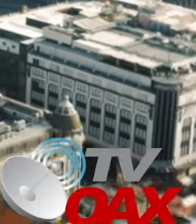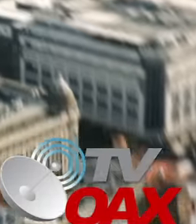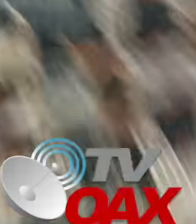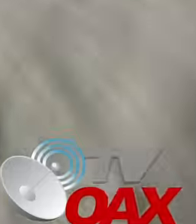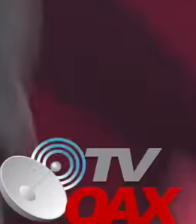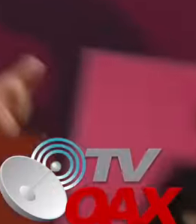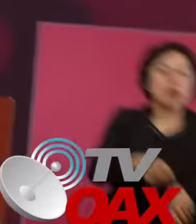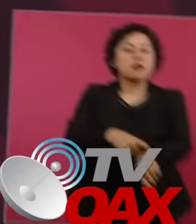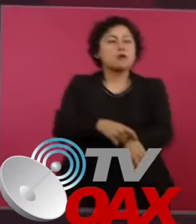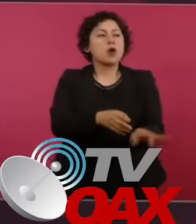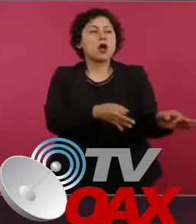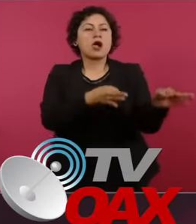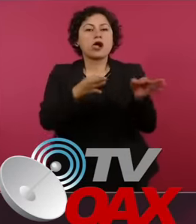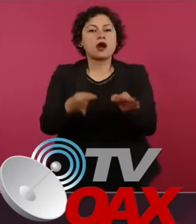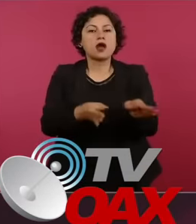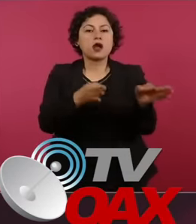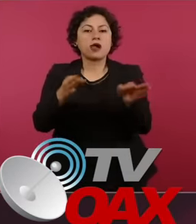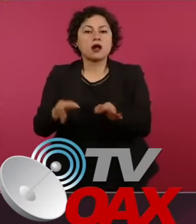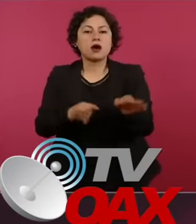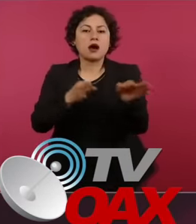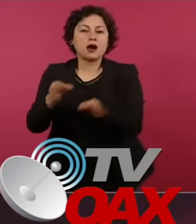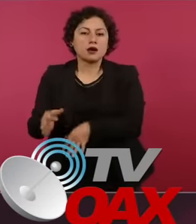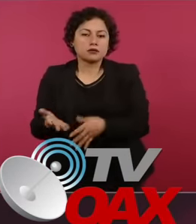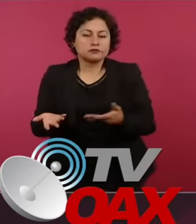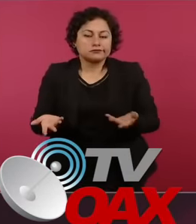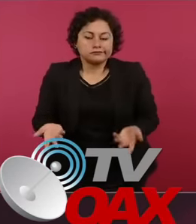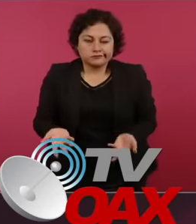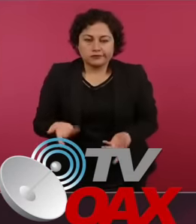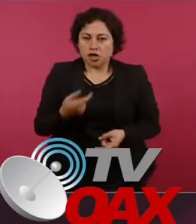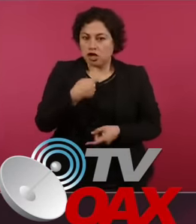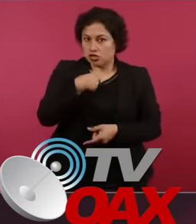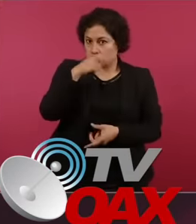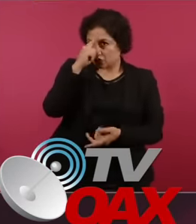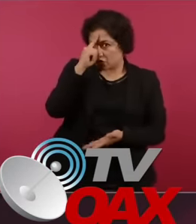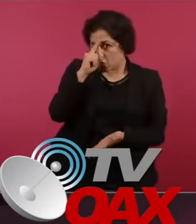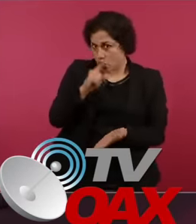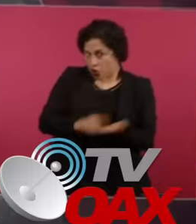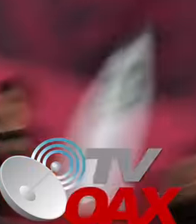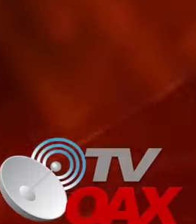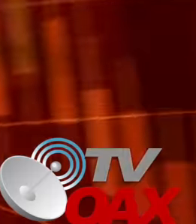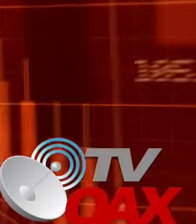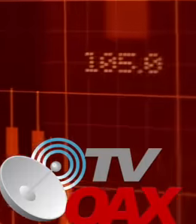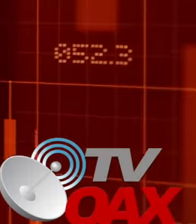economic stability but the data revealed in the morning of President López Obrador, the